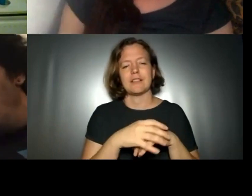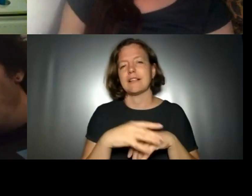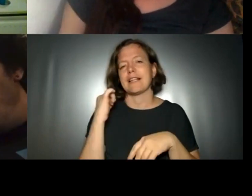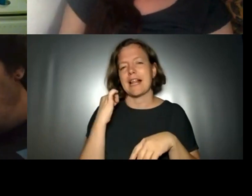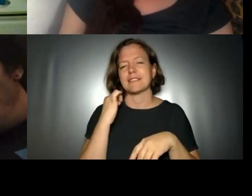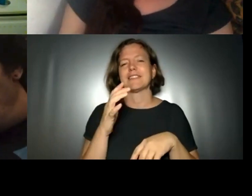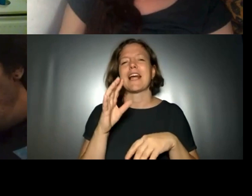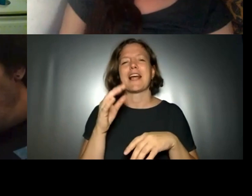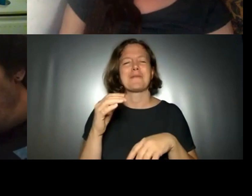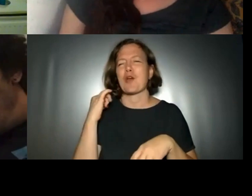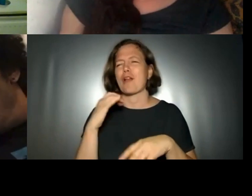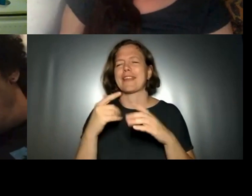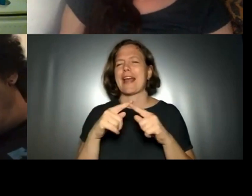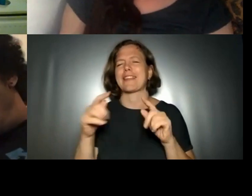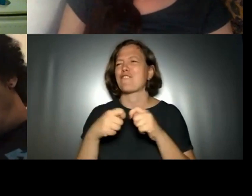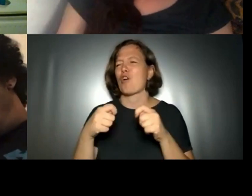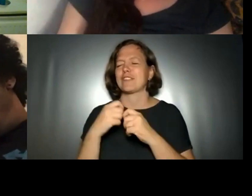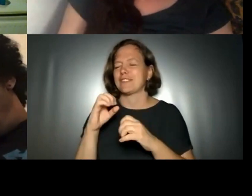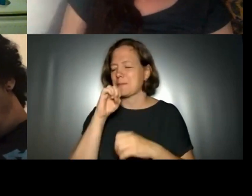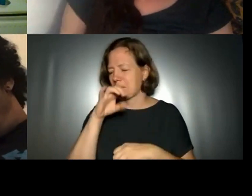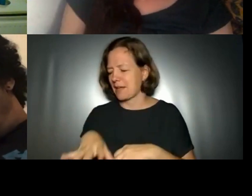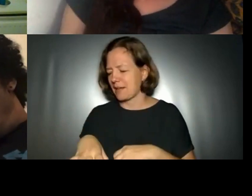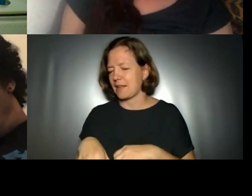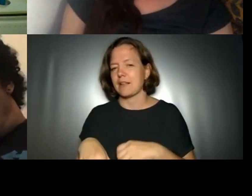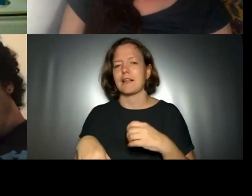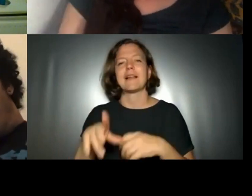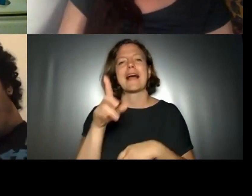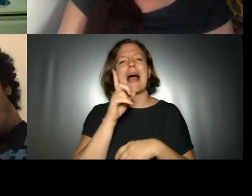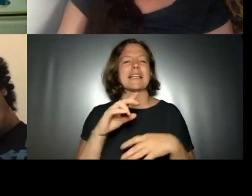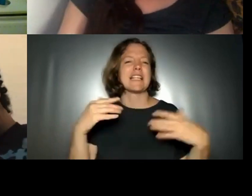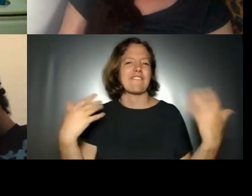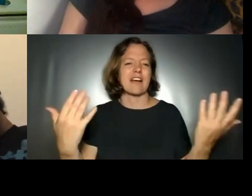to another friend. I don't know who it was, but basically I called it the "Noa test".